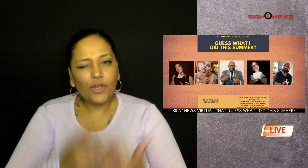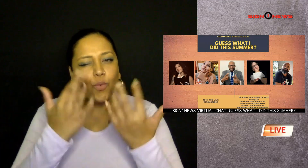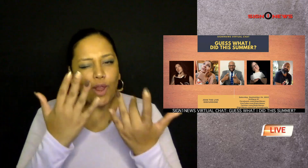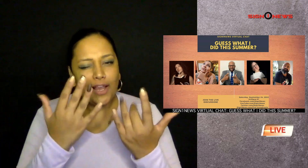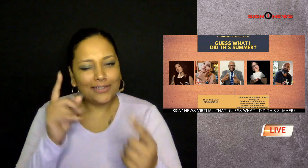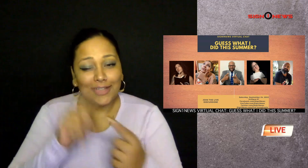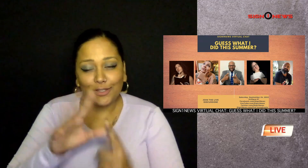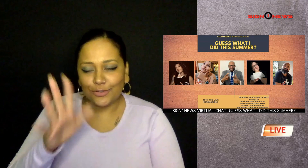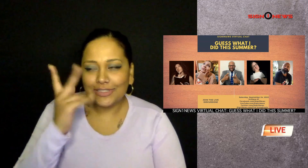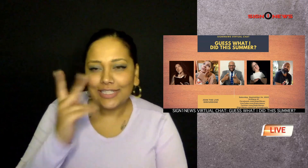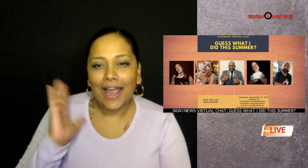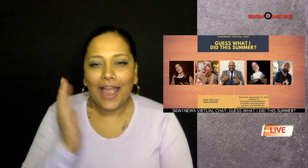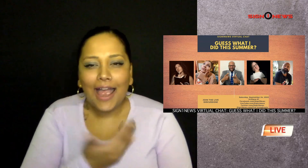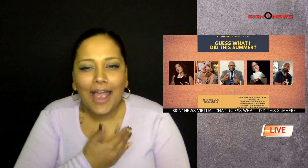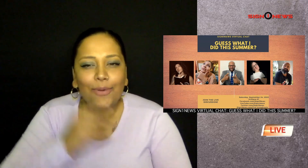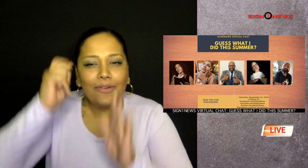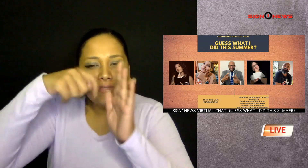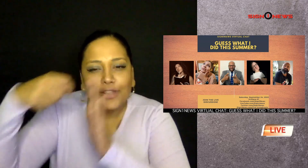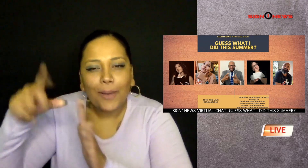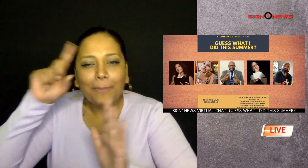Wait until you see the videos and pictures.